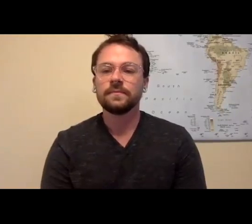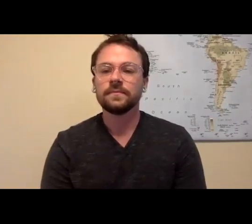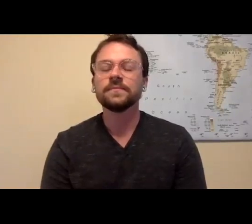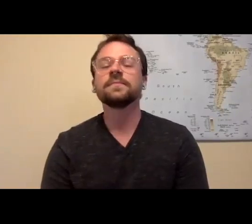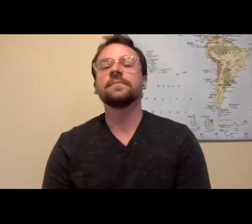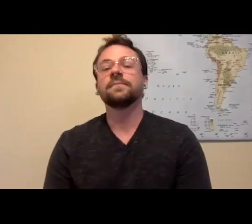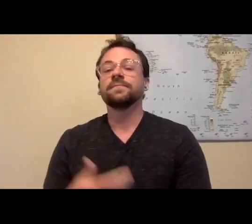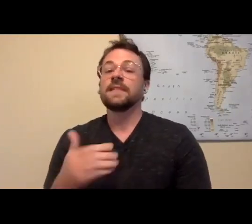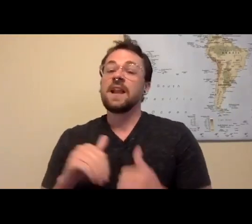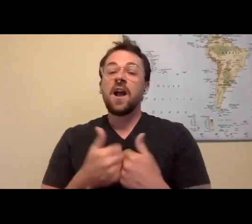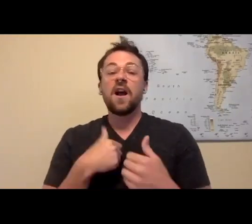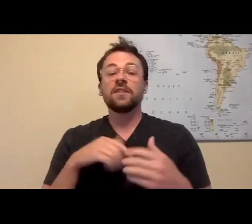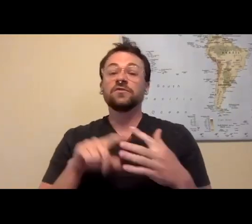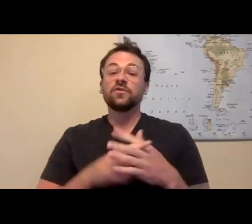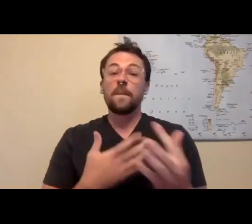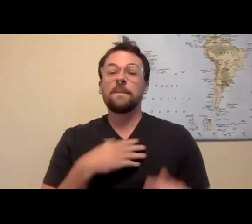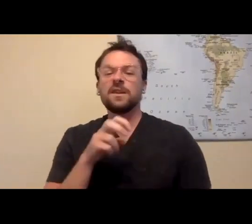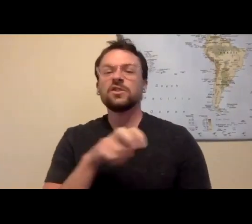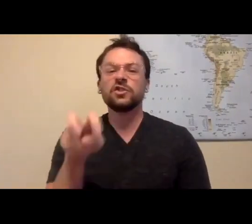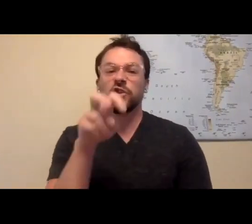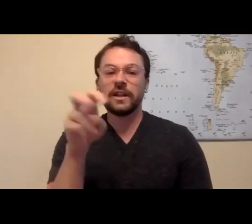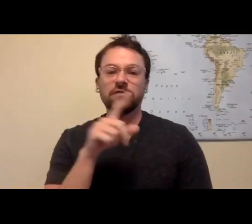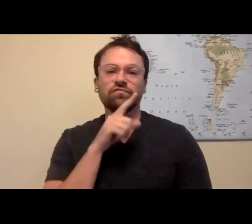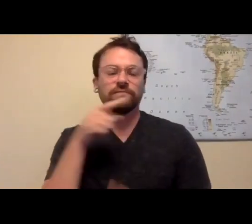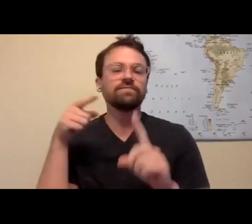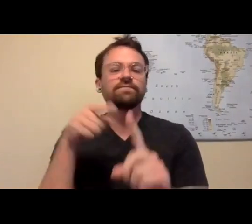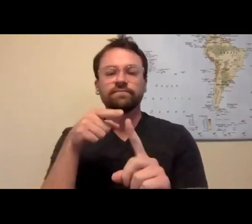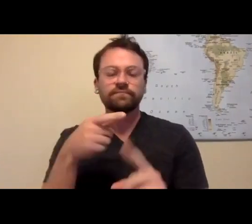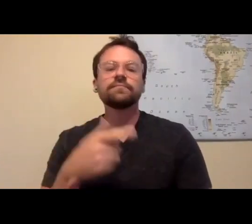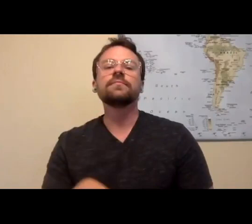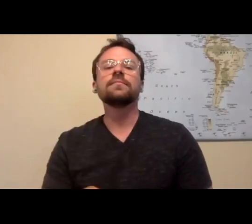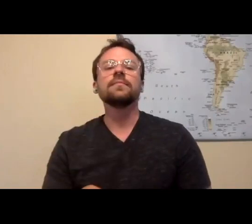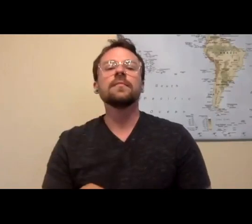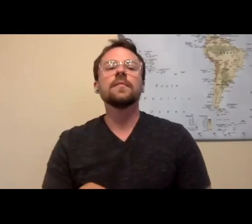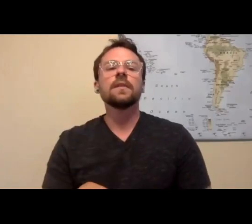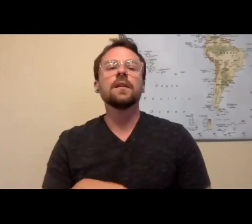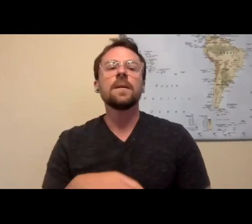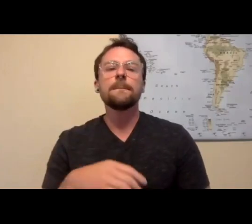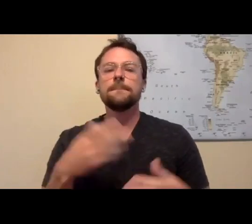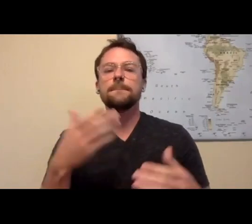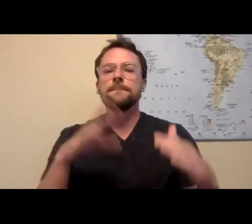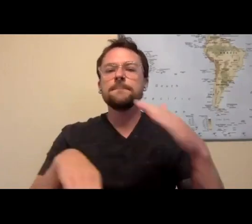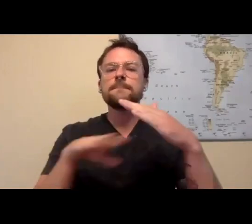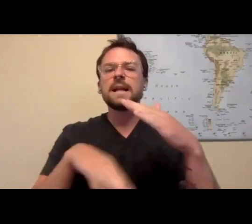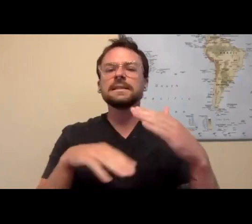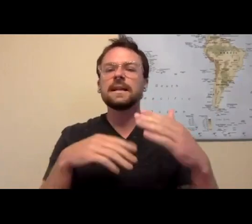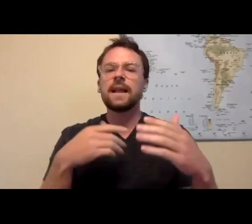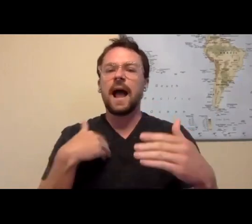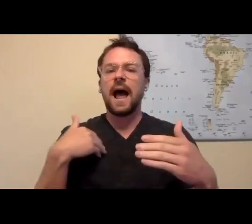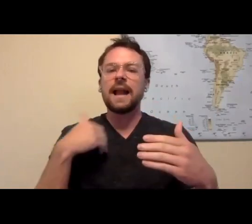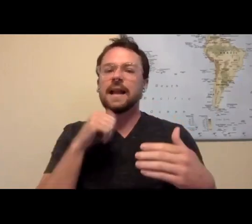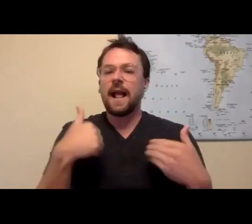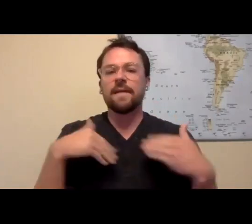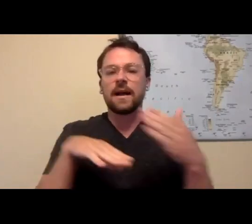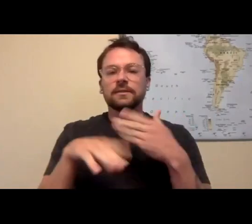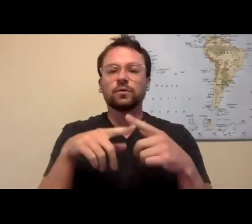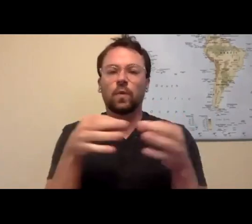So the first one is: How did you get started on this journey?